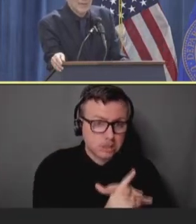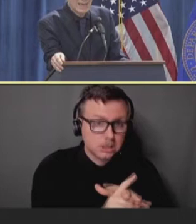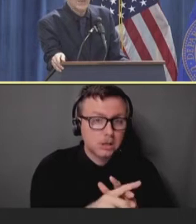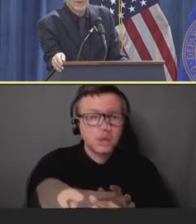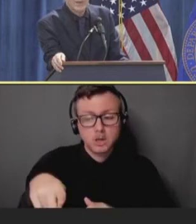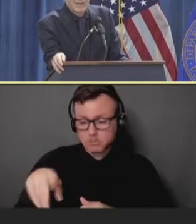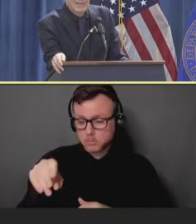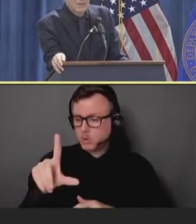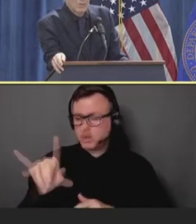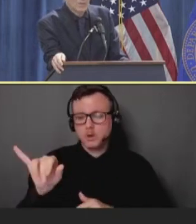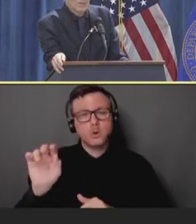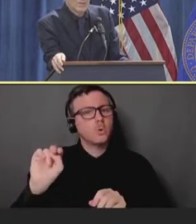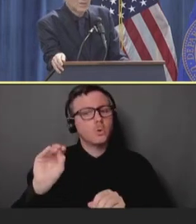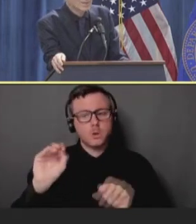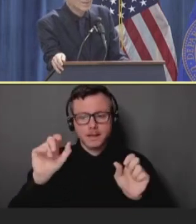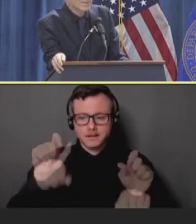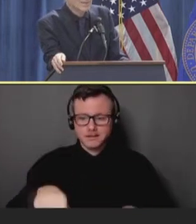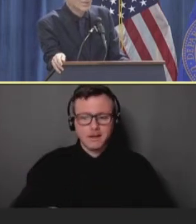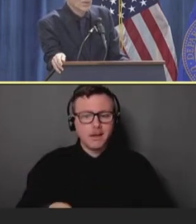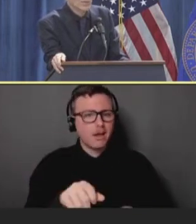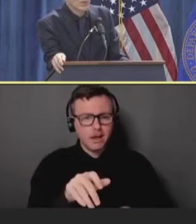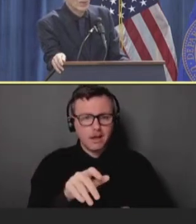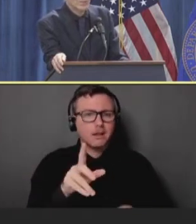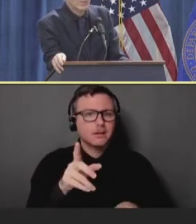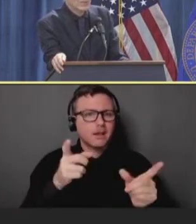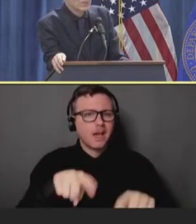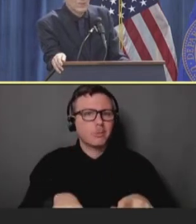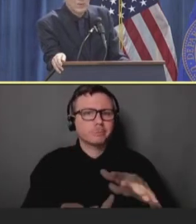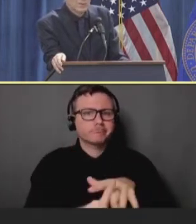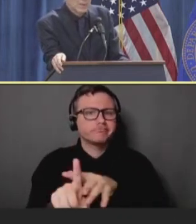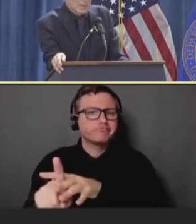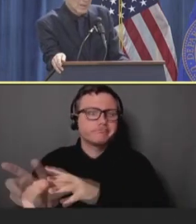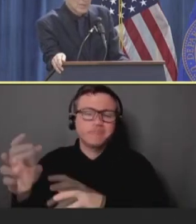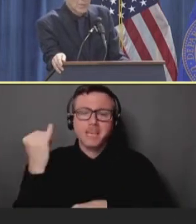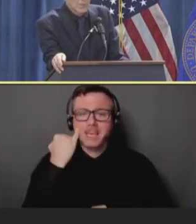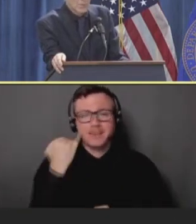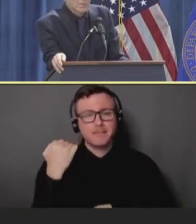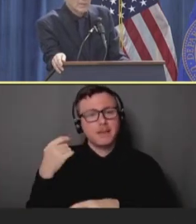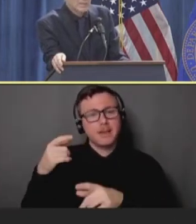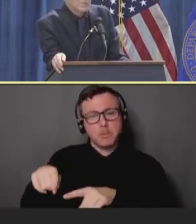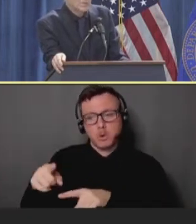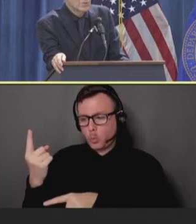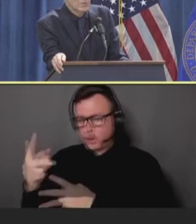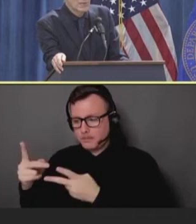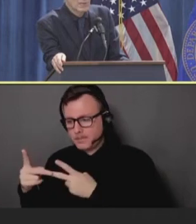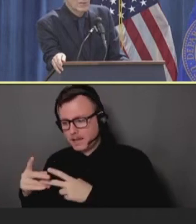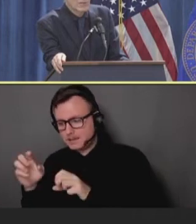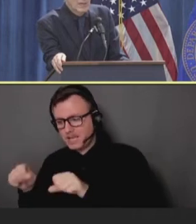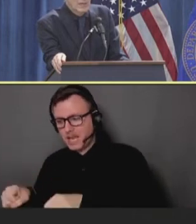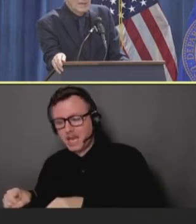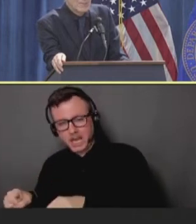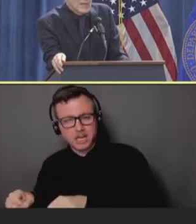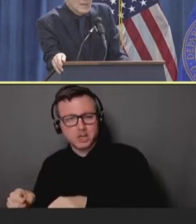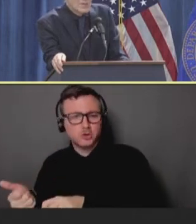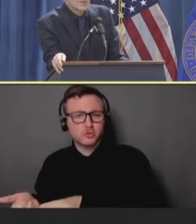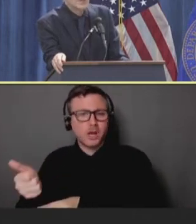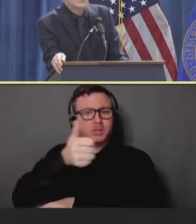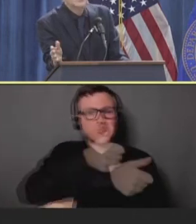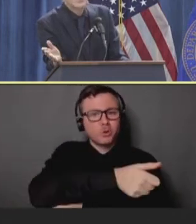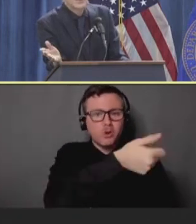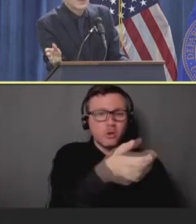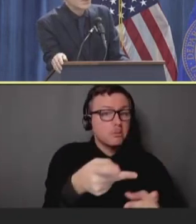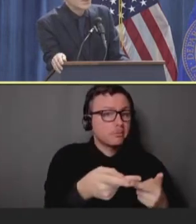anywhere in the world as long as there's transportation from one from one place to another.